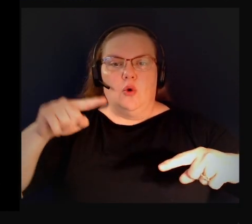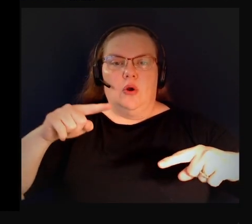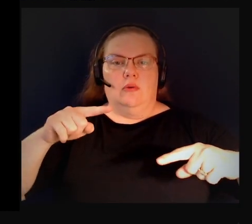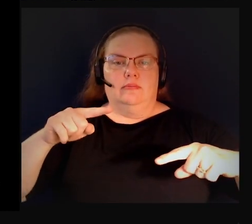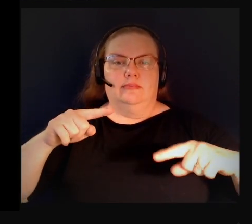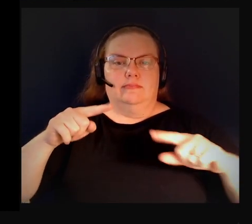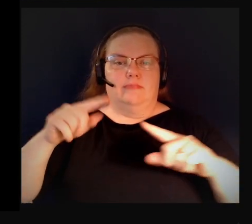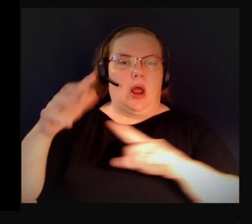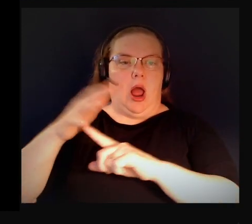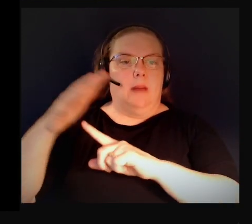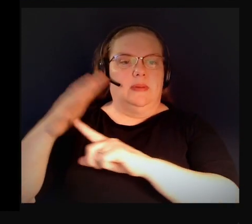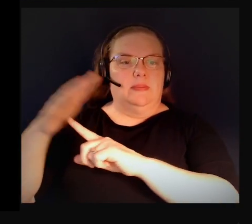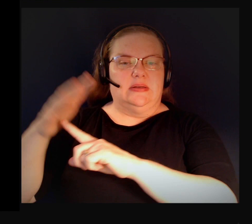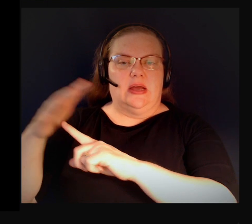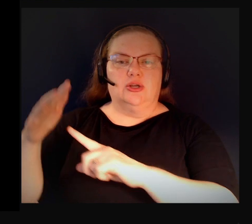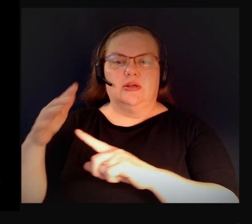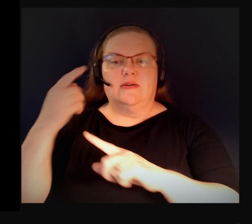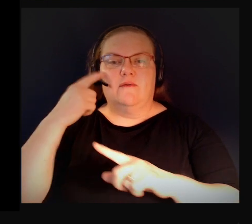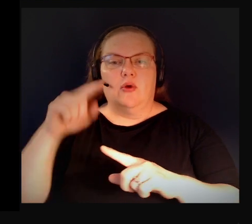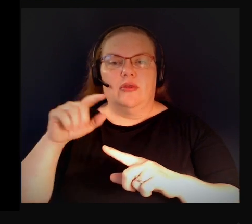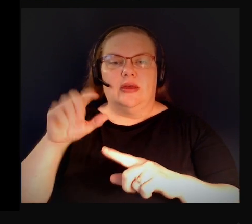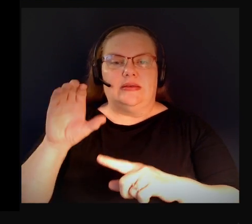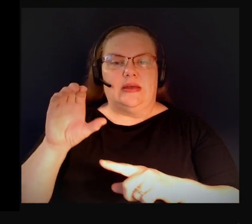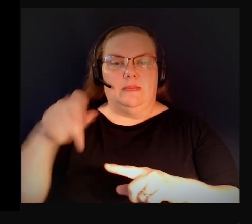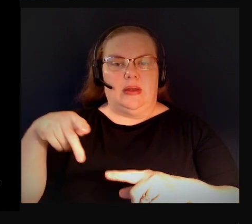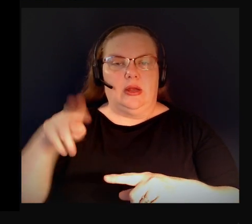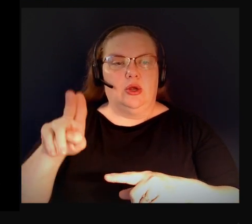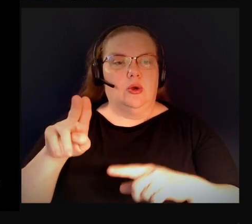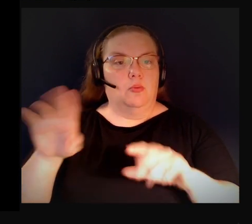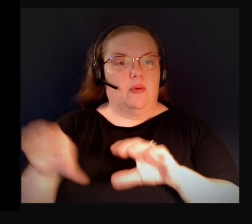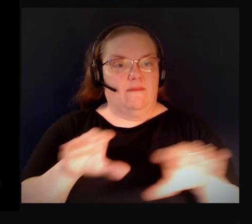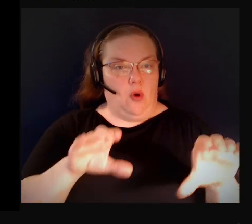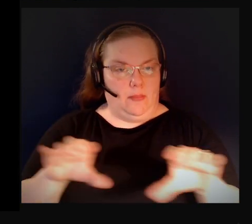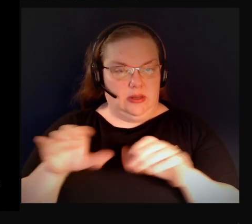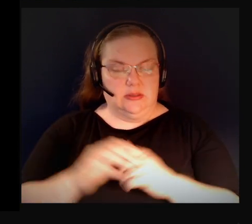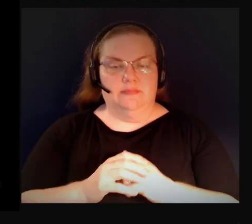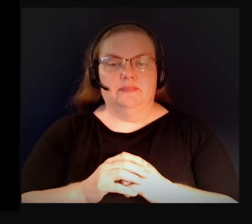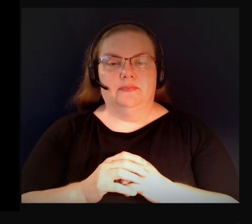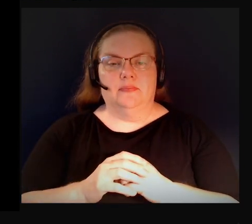and have achieved meaningful CPU performance gains. As a result of these efforts,